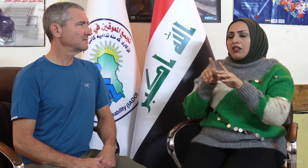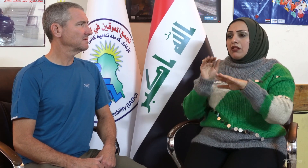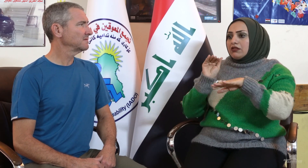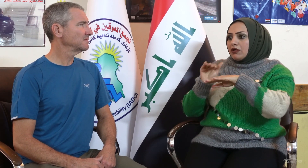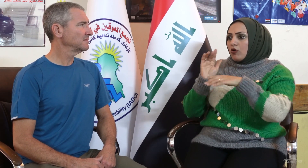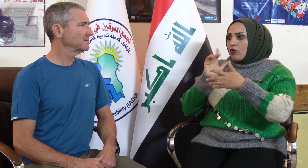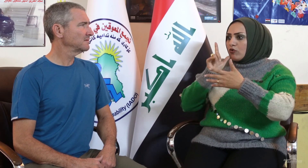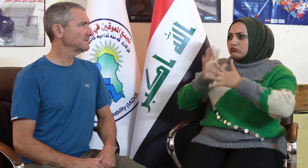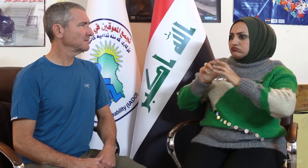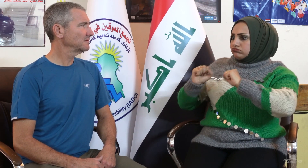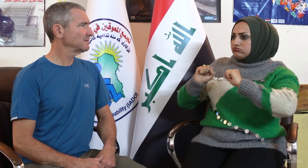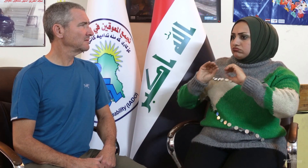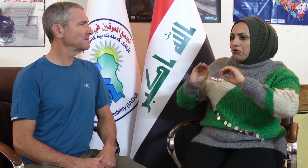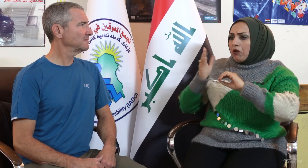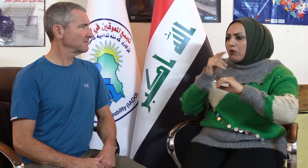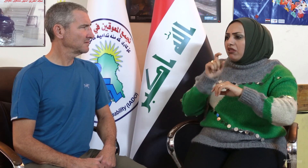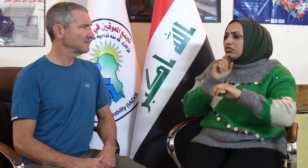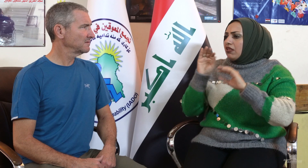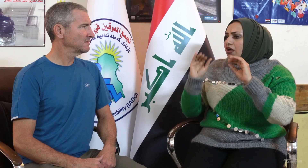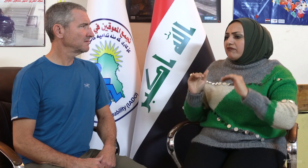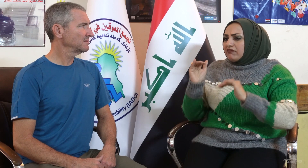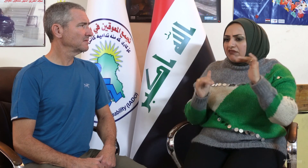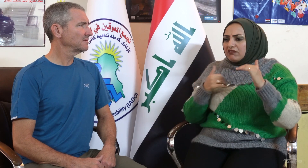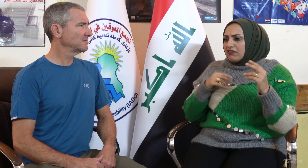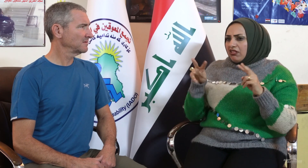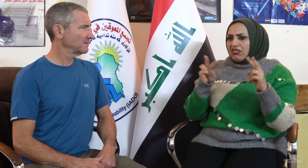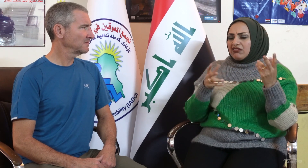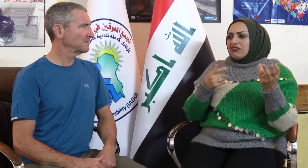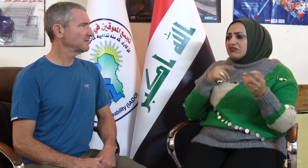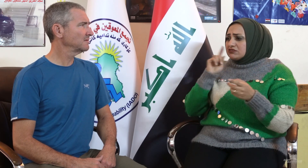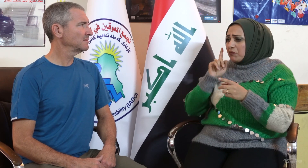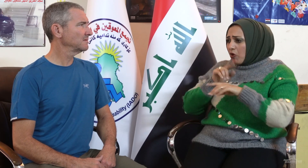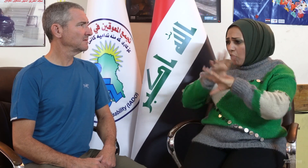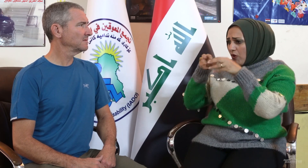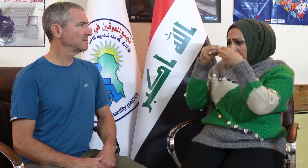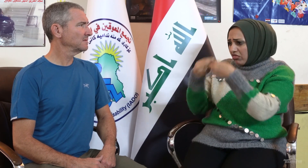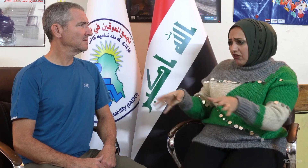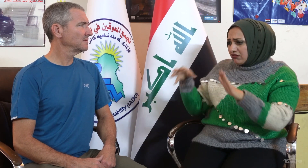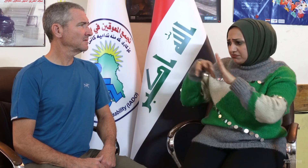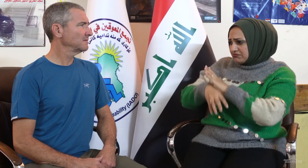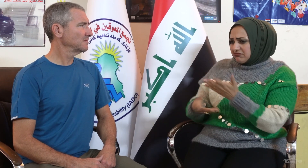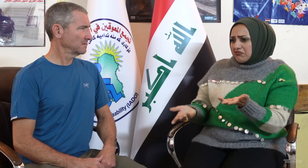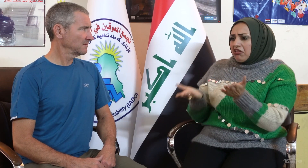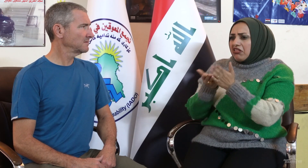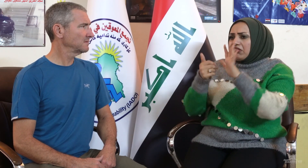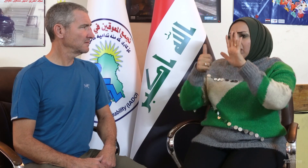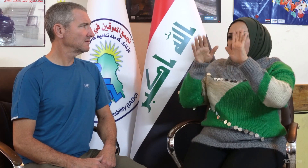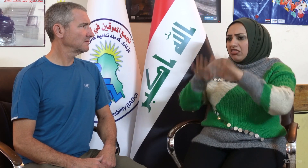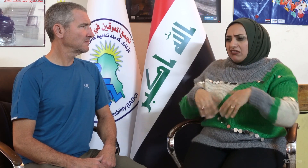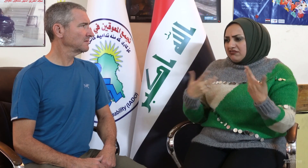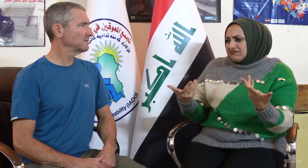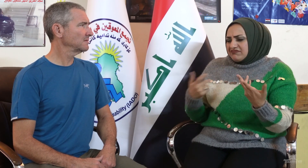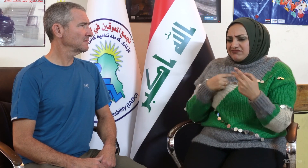the same level as standard education. Deaf education is mostly limited to 6th grade in Iraq.